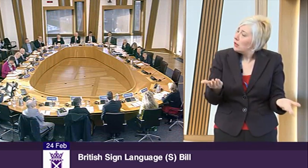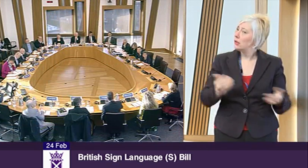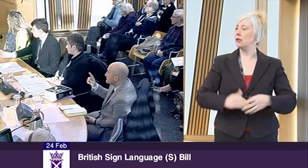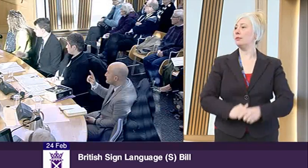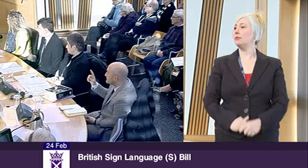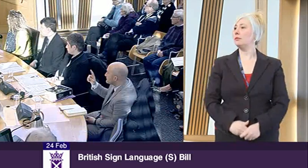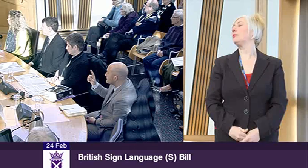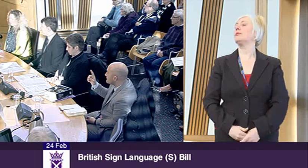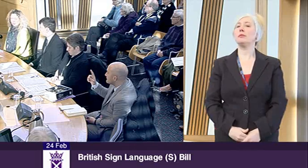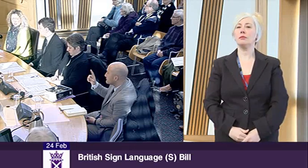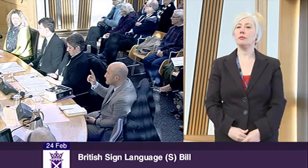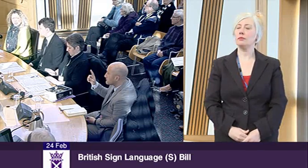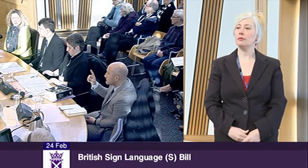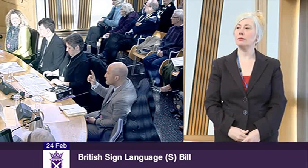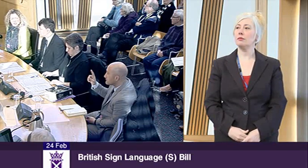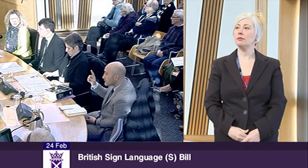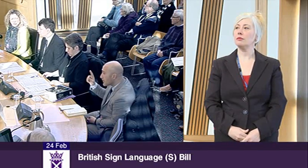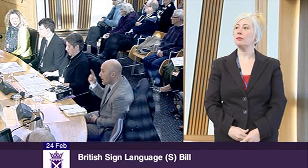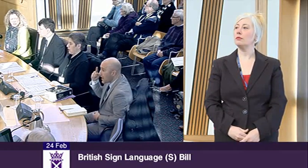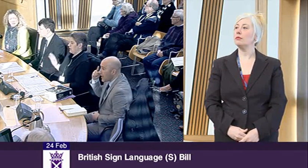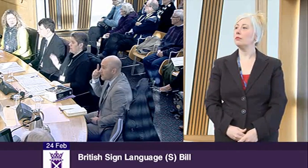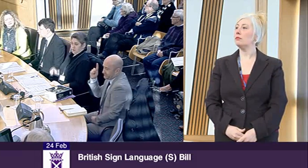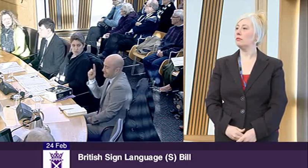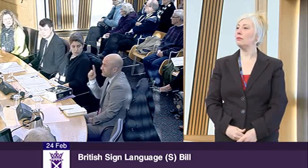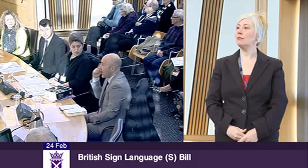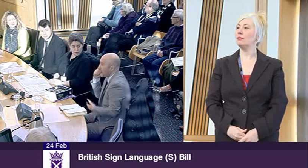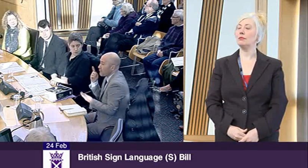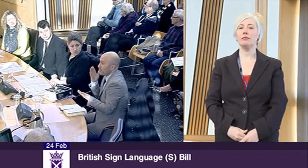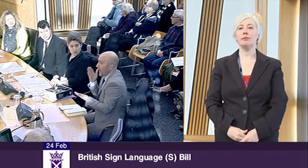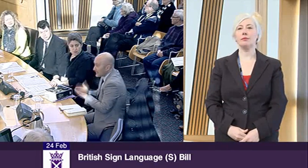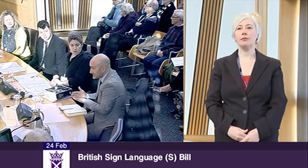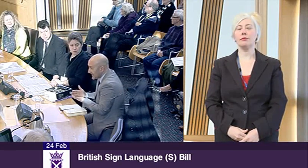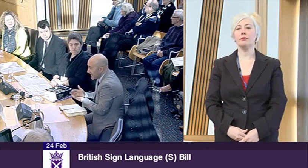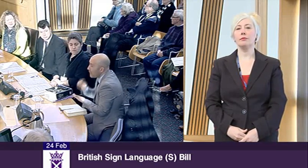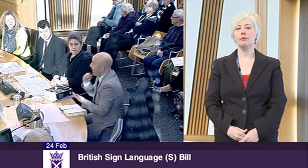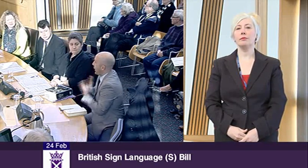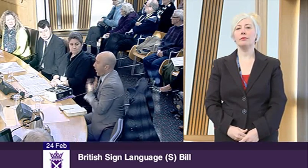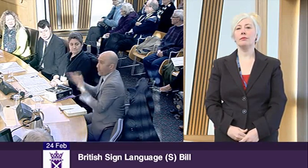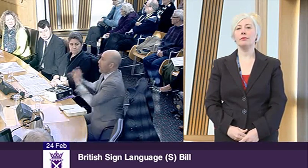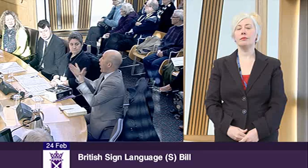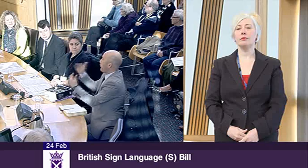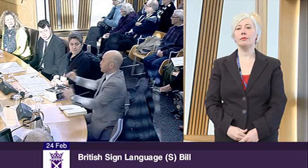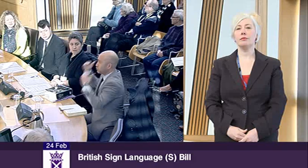Frankie McLean: We all agree that we would love to have more. We have had years of problems.